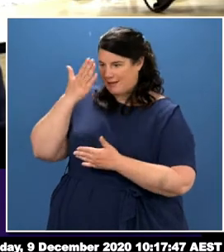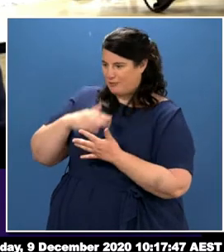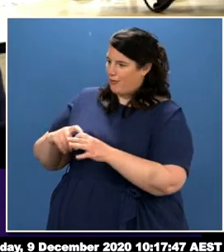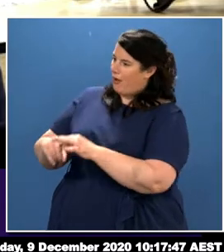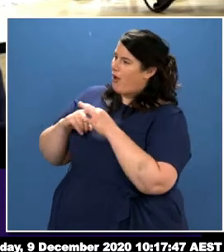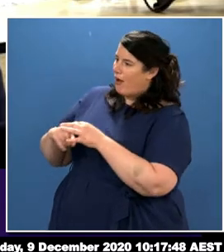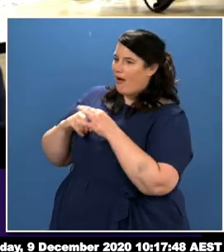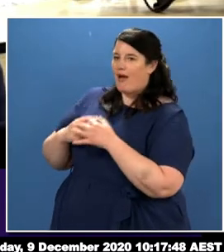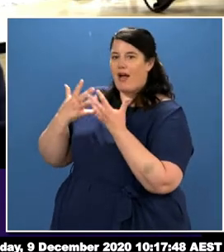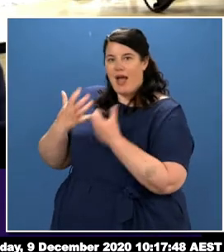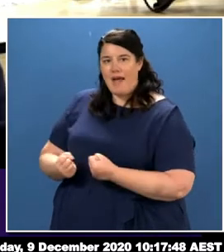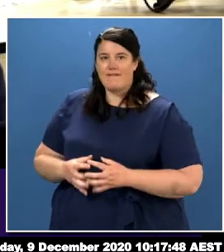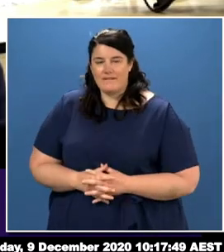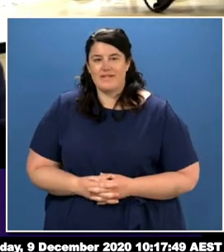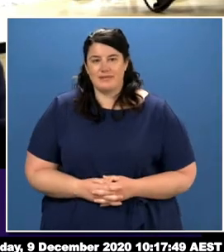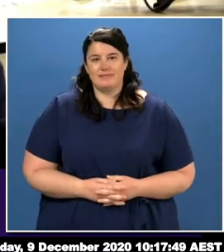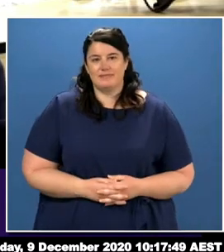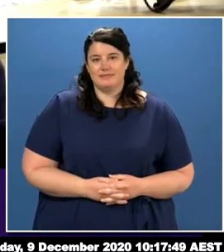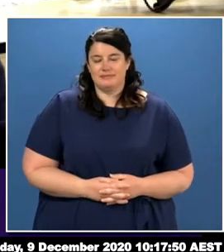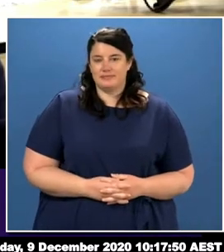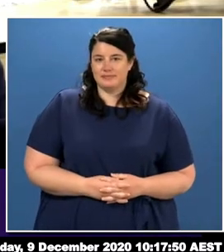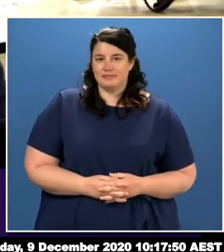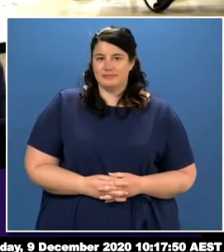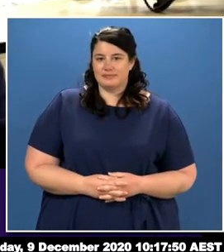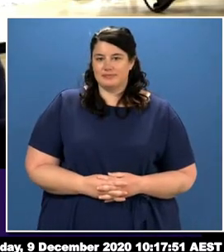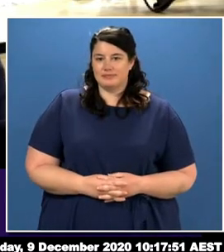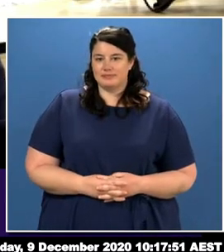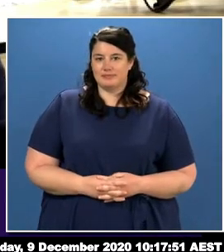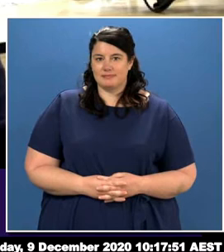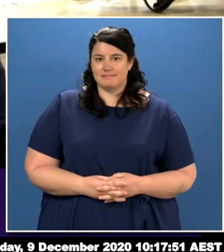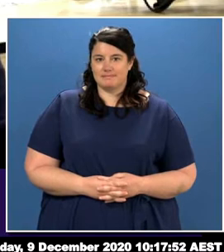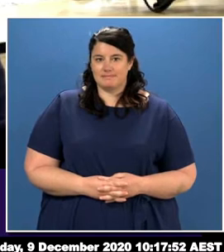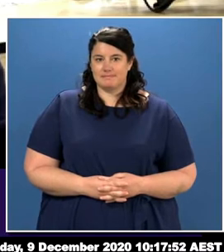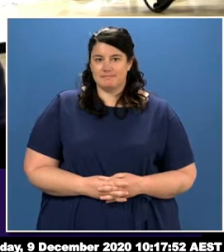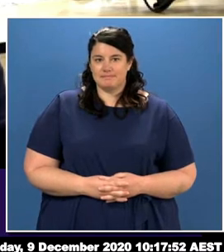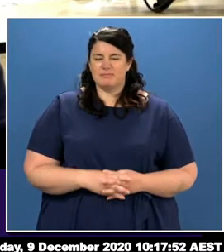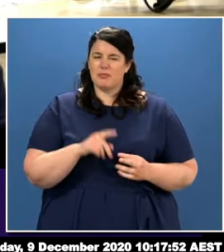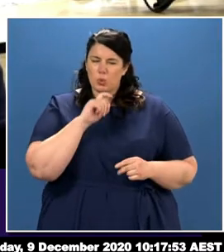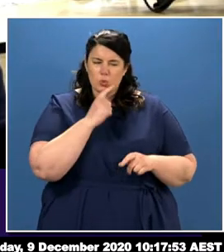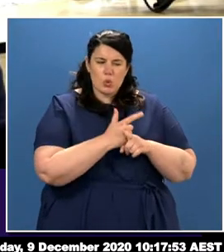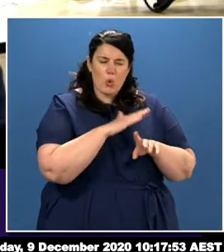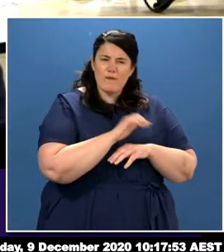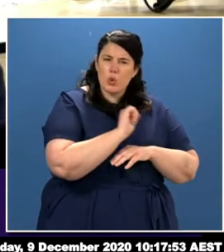Absolutely. I am going to come back to your work at Mallesons later on in your evidence.